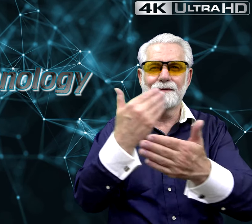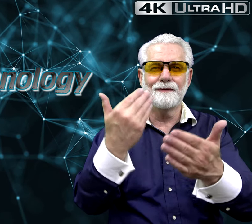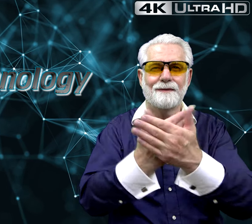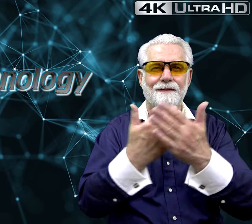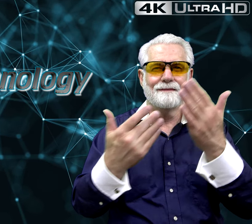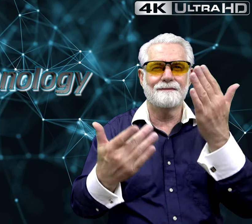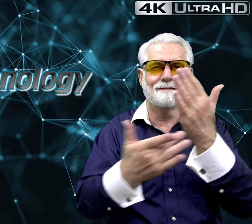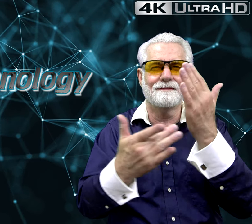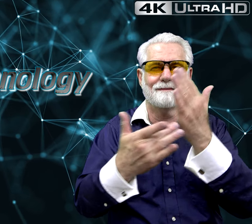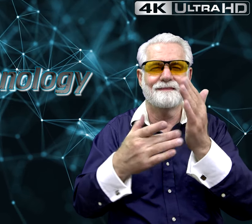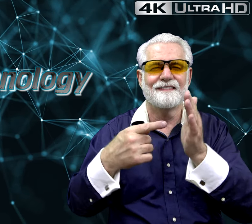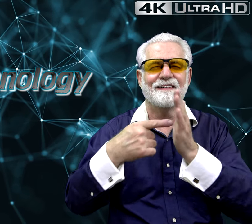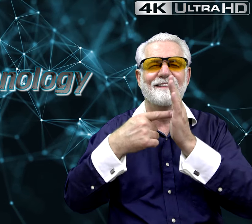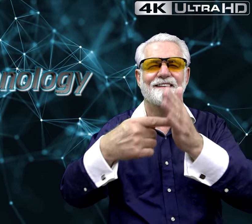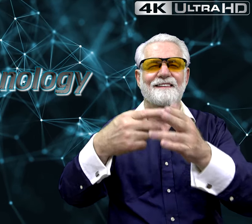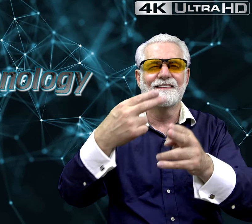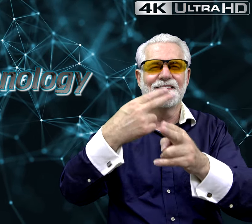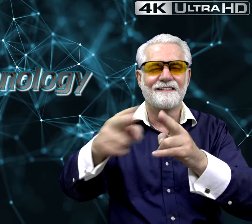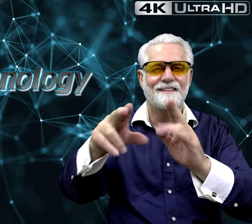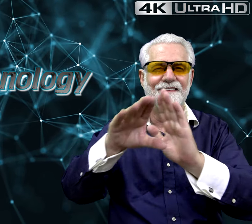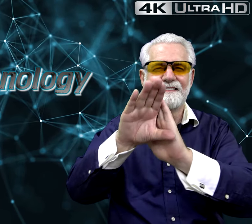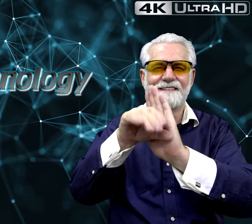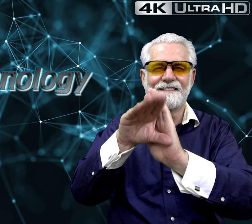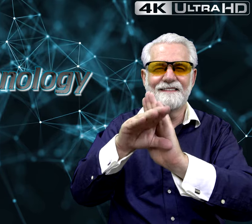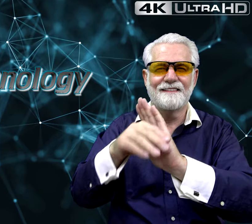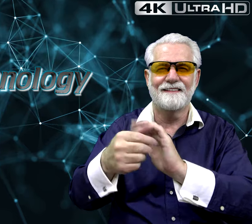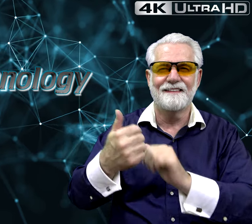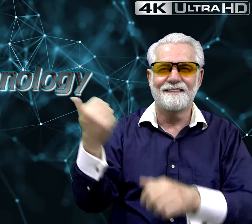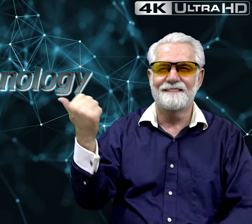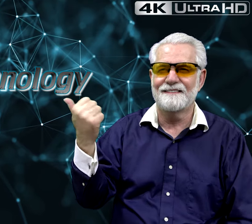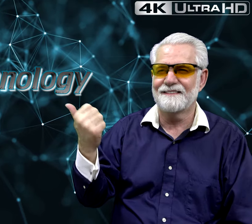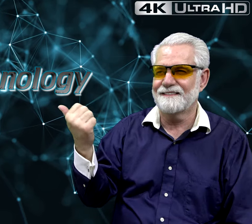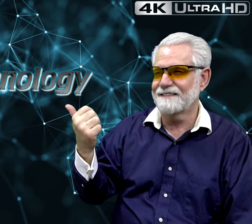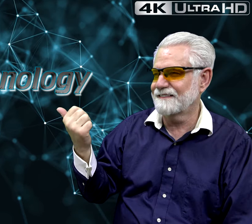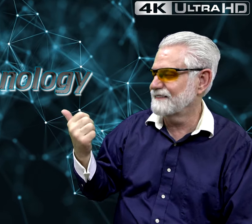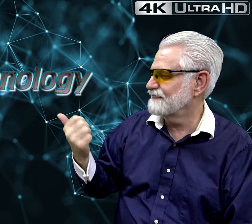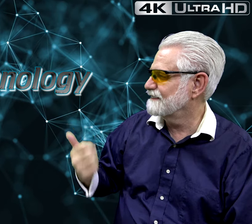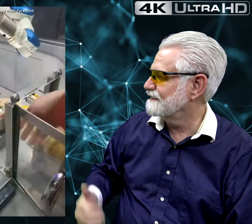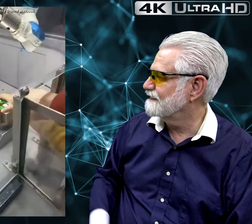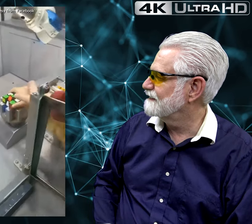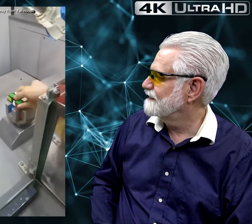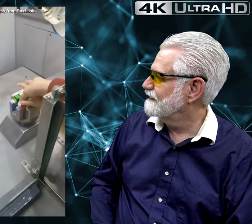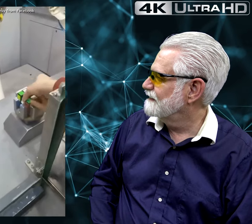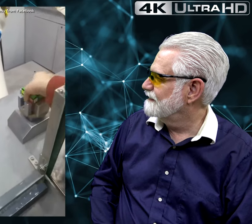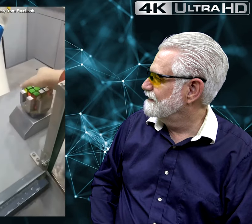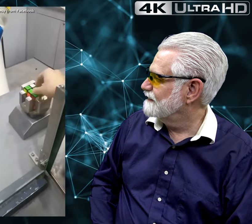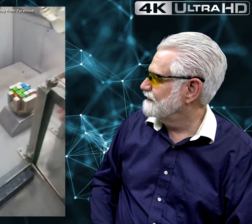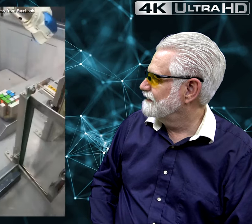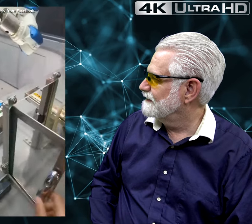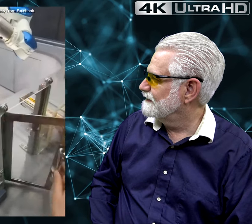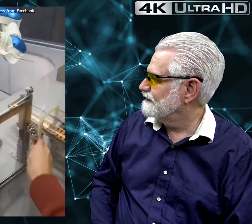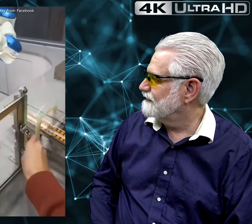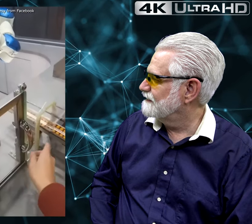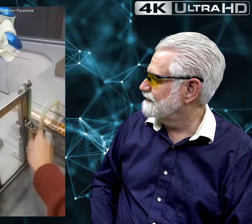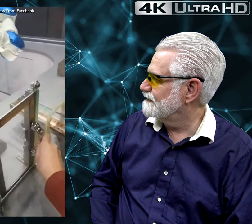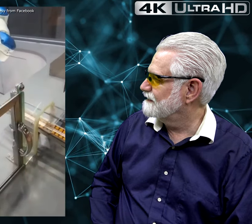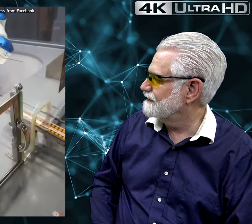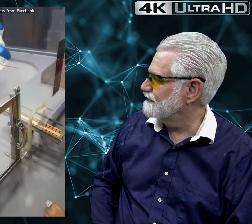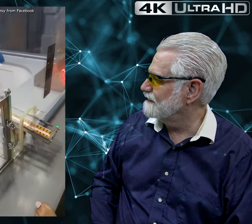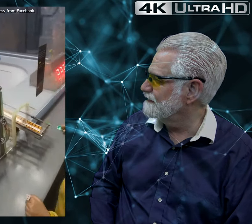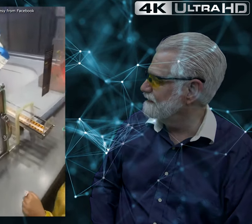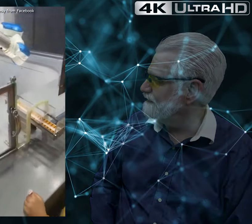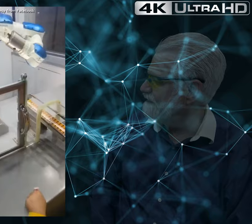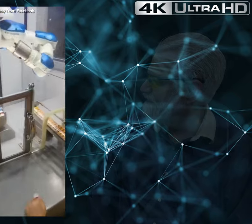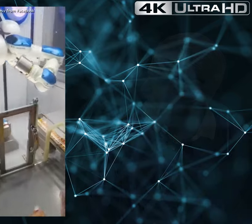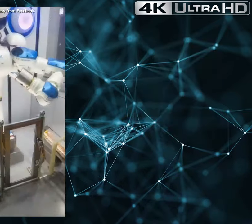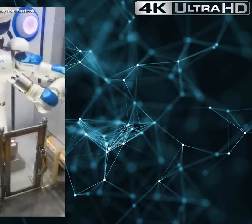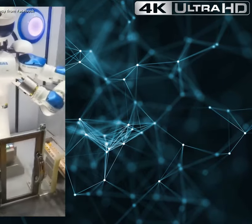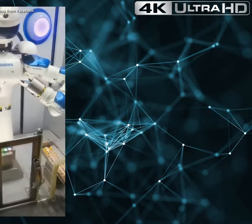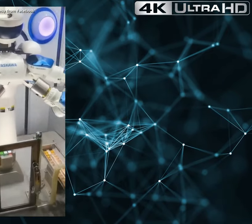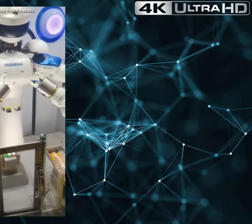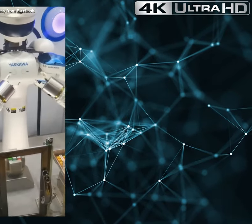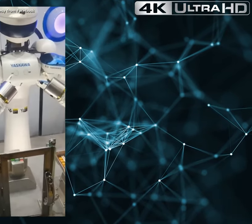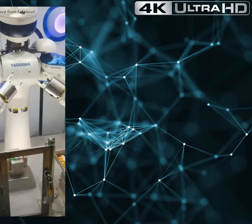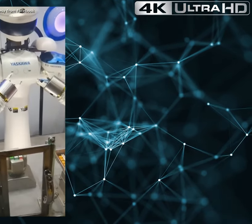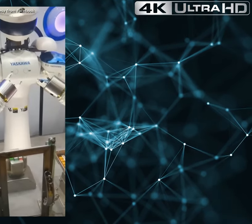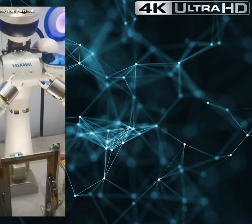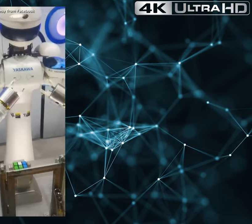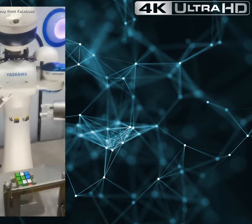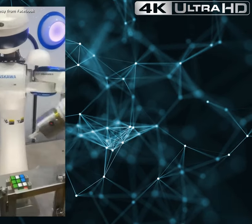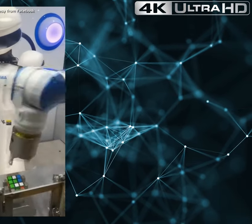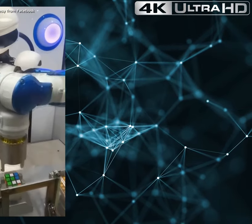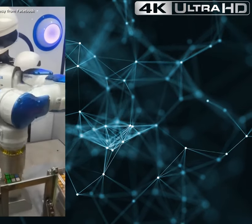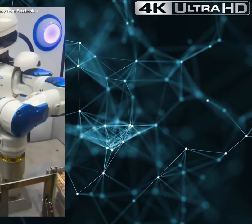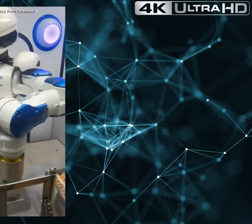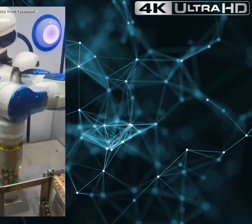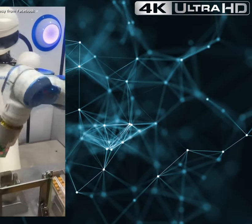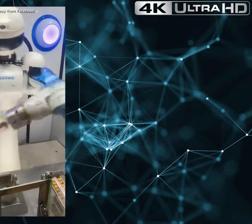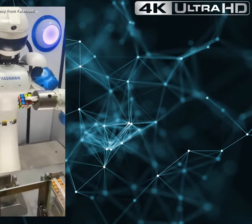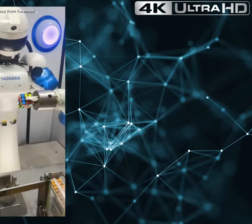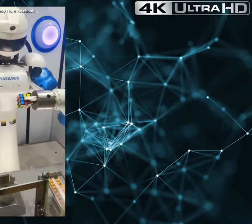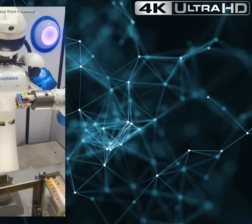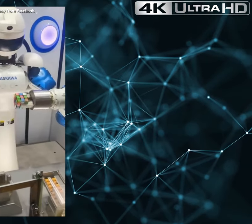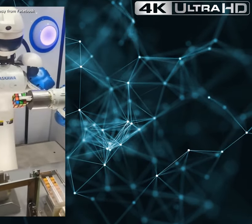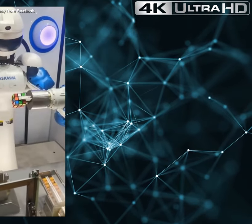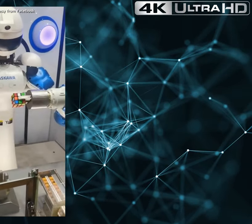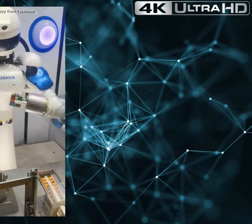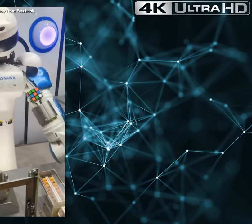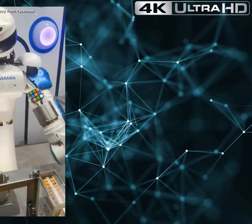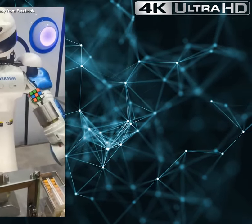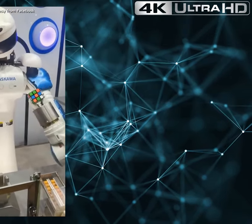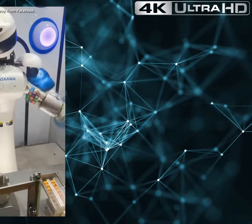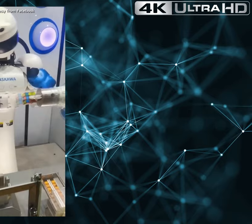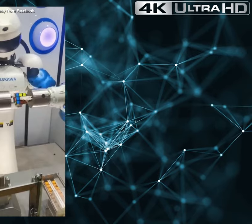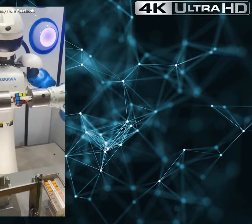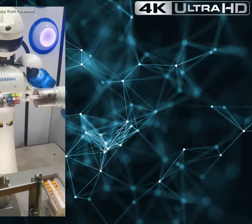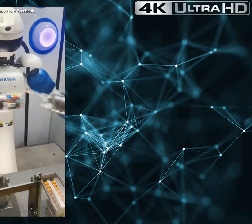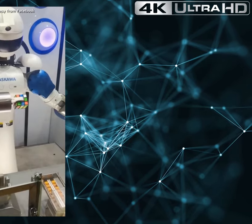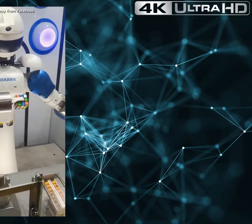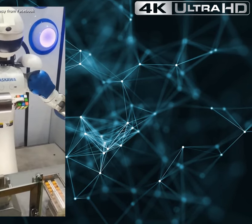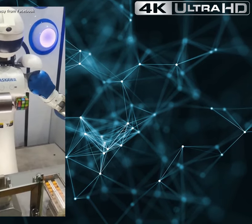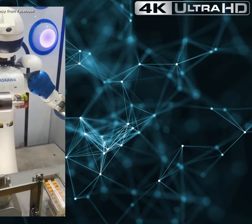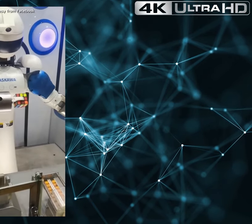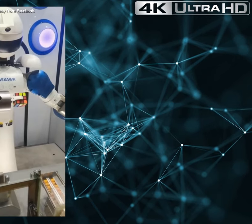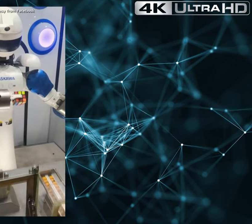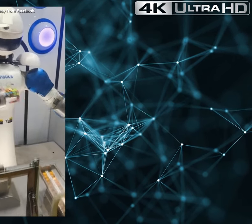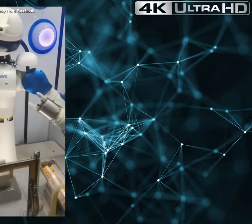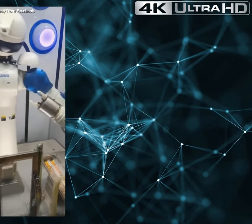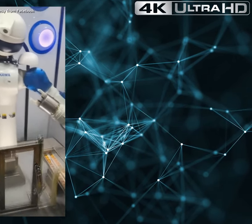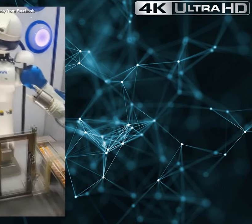New technology I’ll show you a short video here.